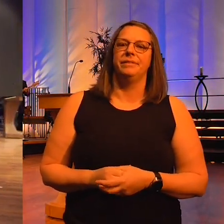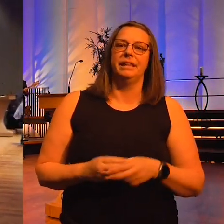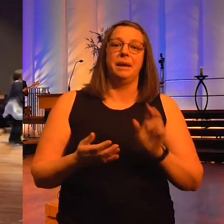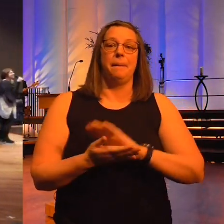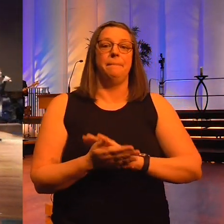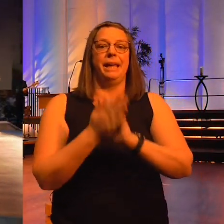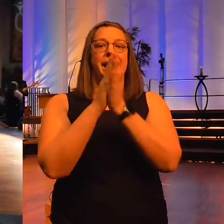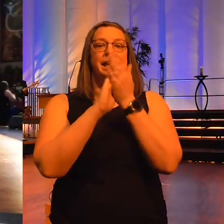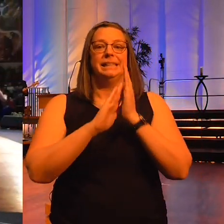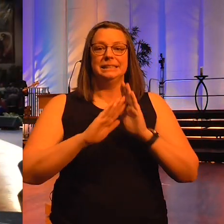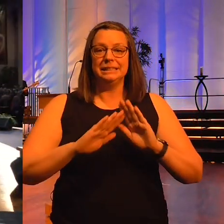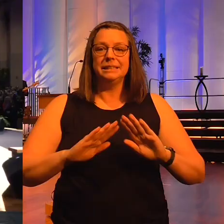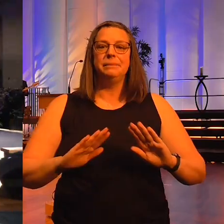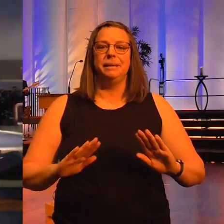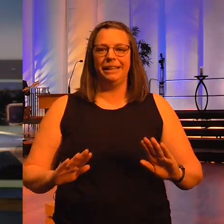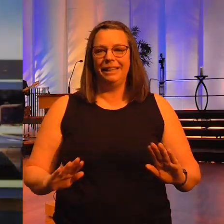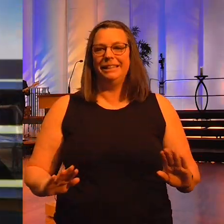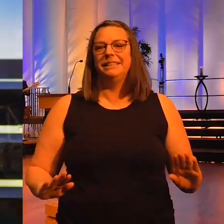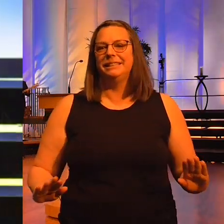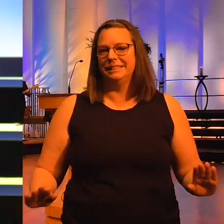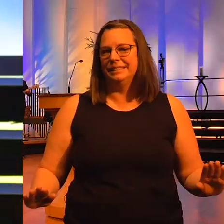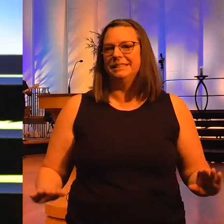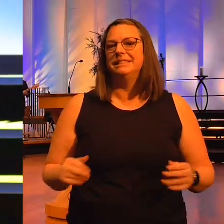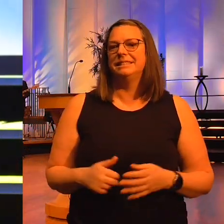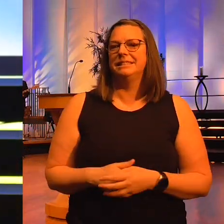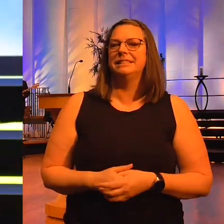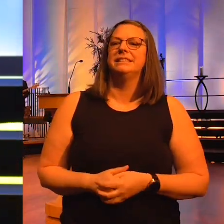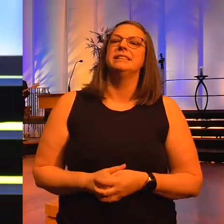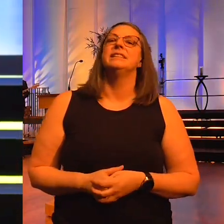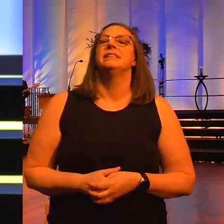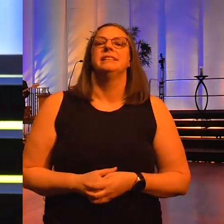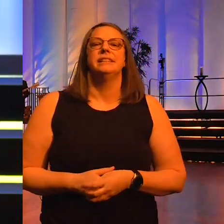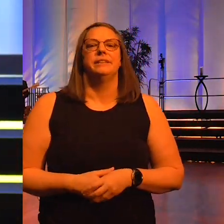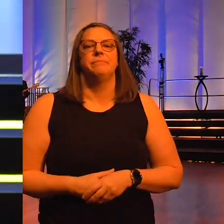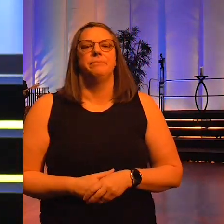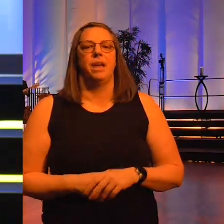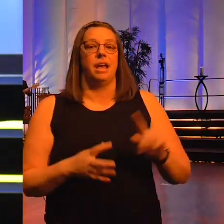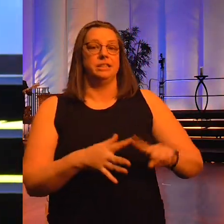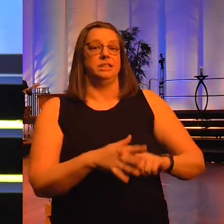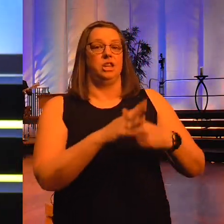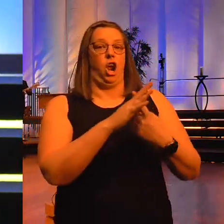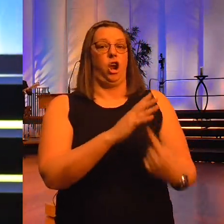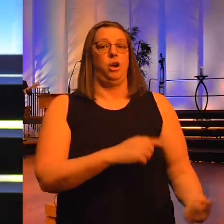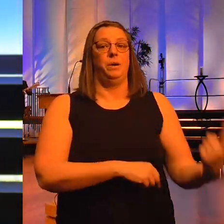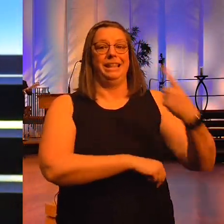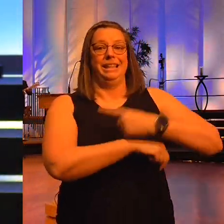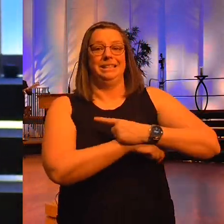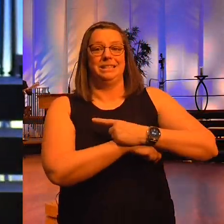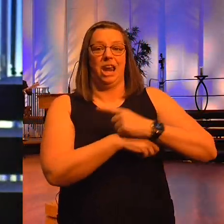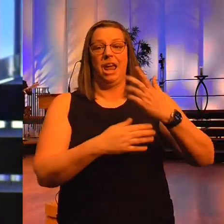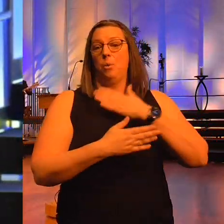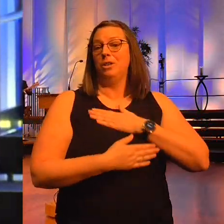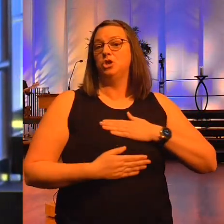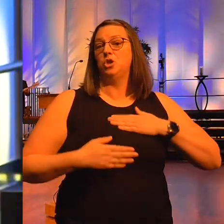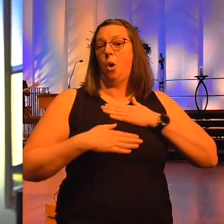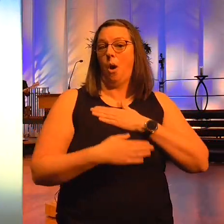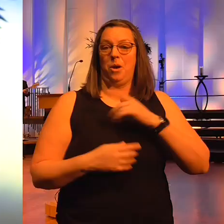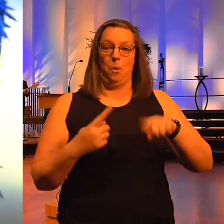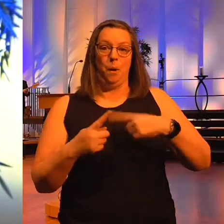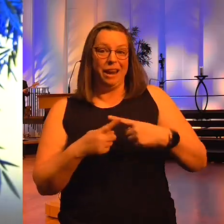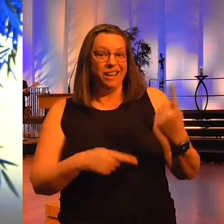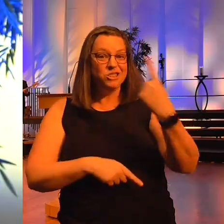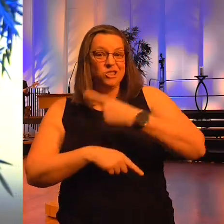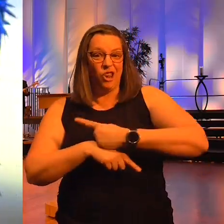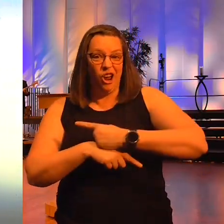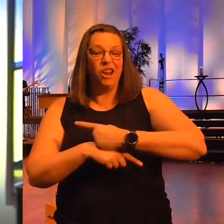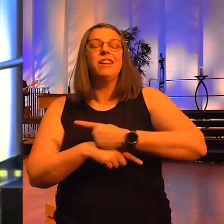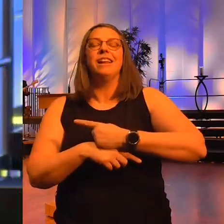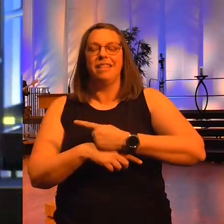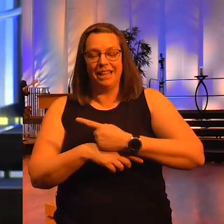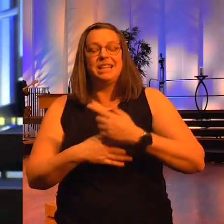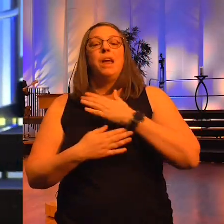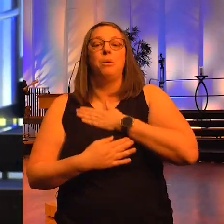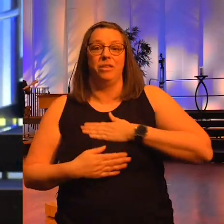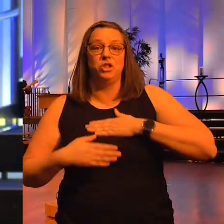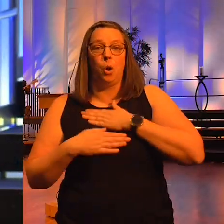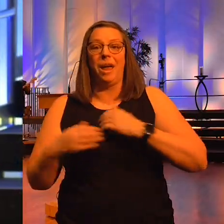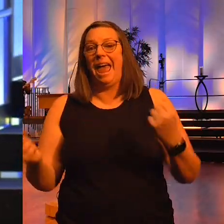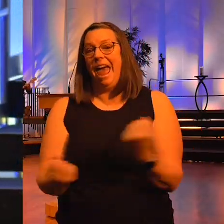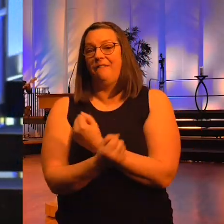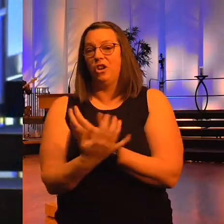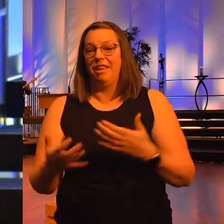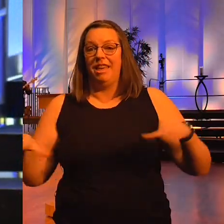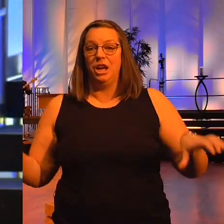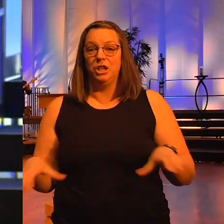peace peace peace I start my day with joy when I start my day with joy everything I do is infused